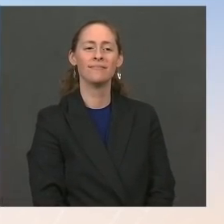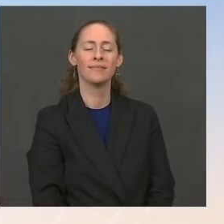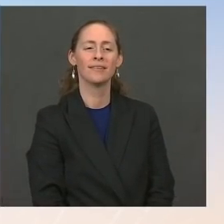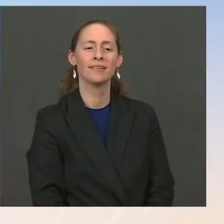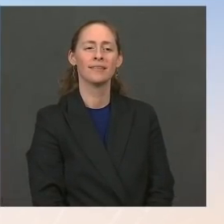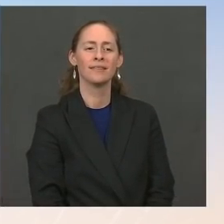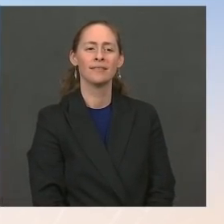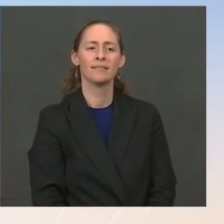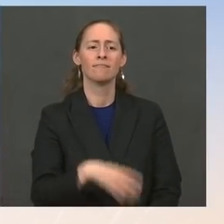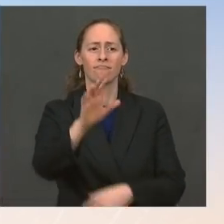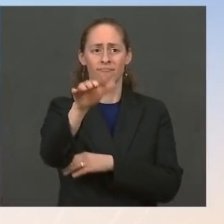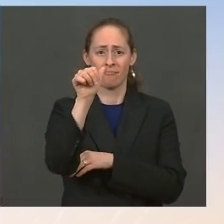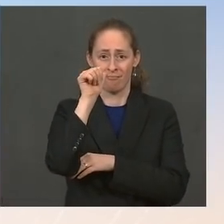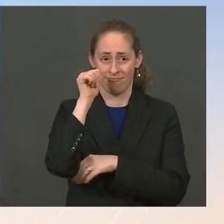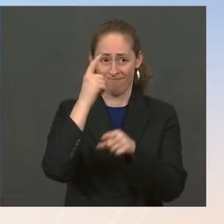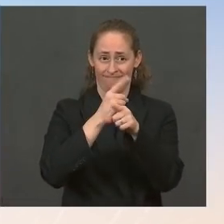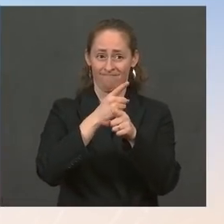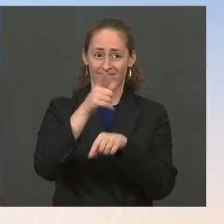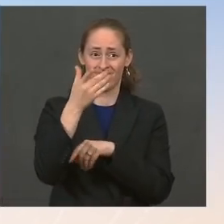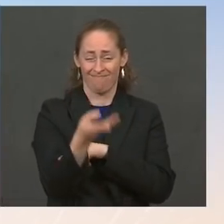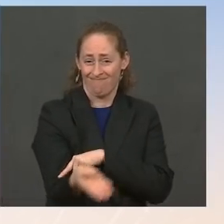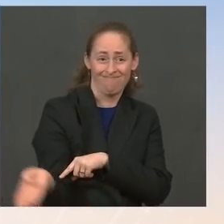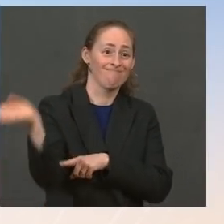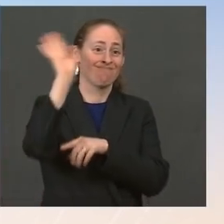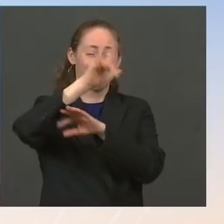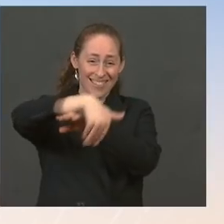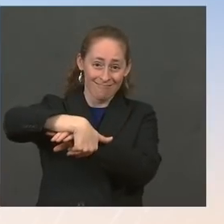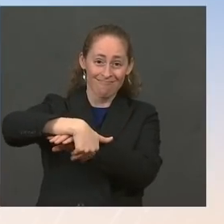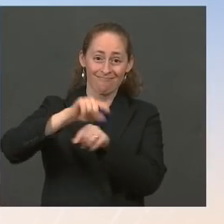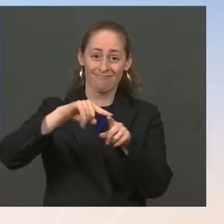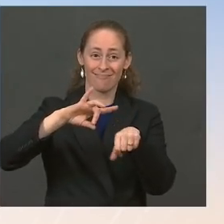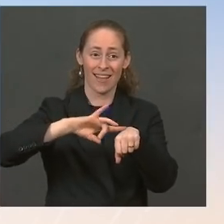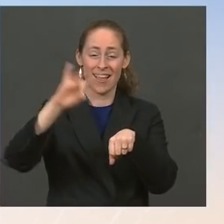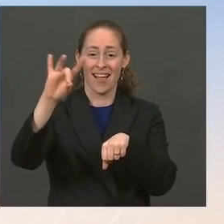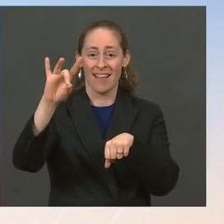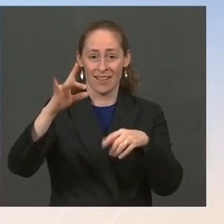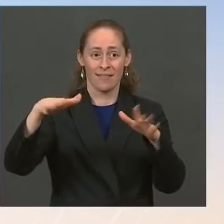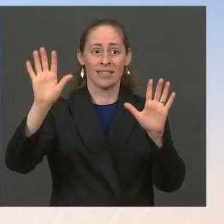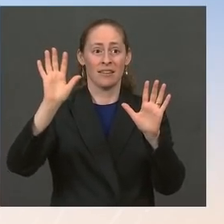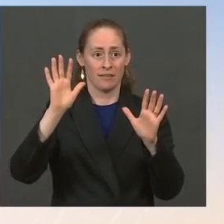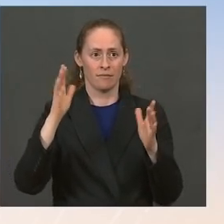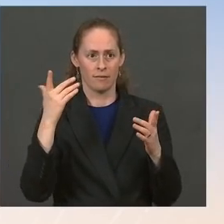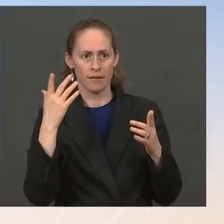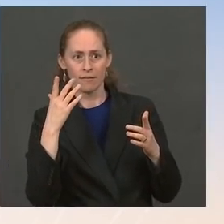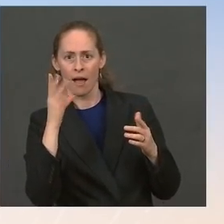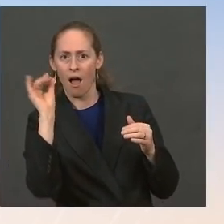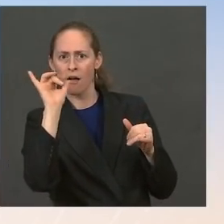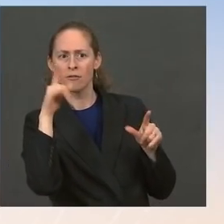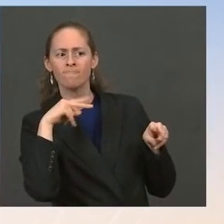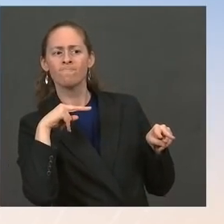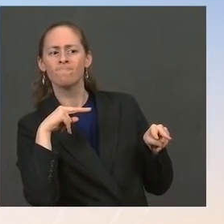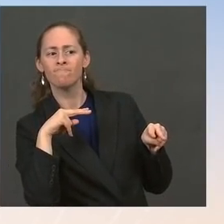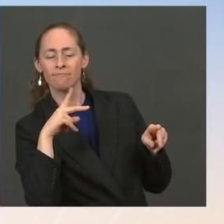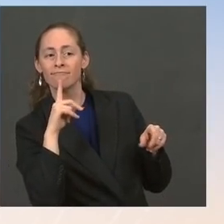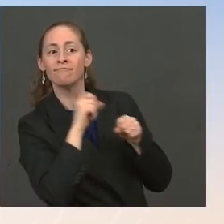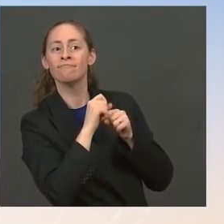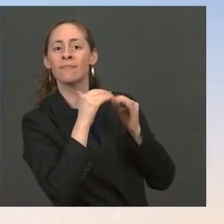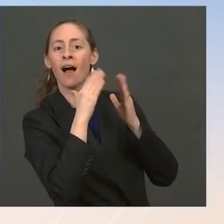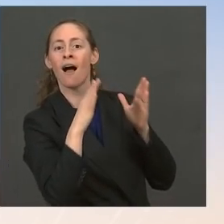until after eight o'clock last night. Obviously, the President was closely watching the vote last night, as we all were -- maybe not through the totality